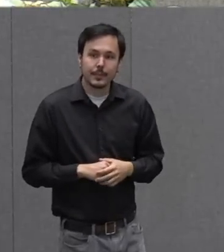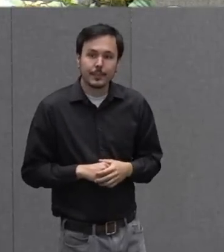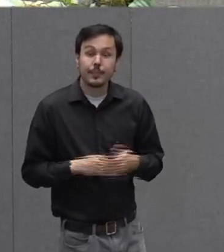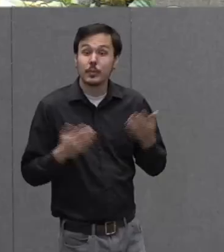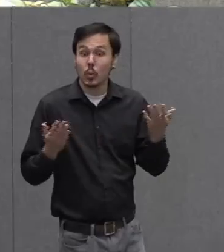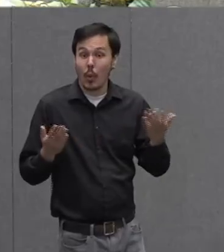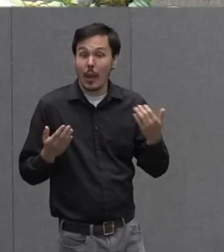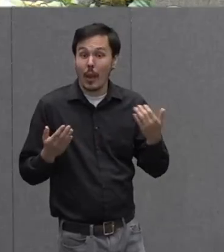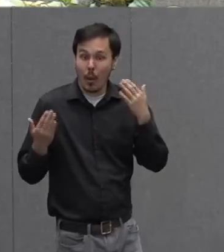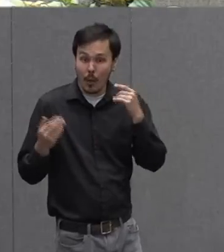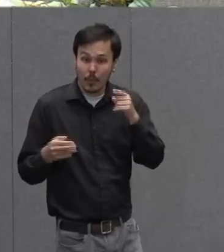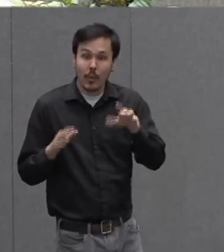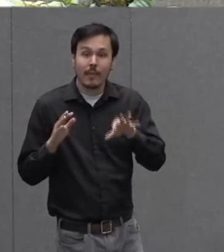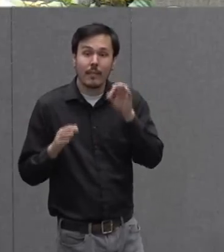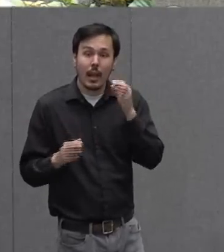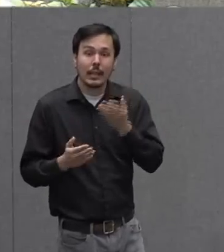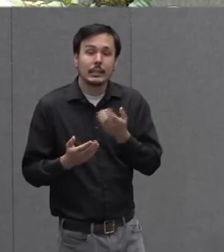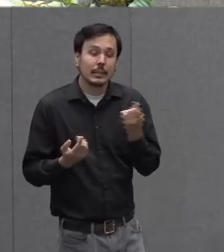I hope you can find some things around you